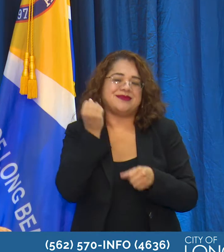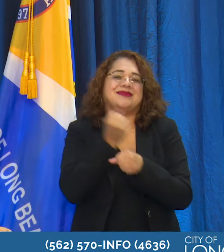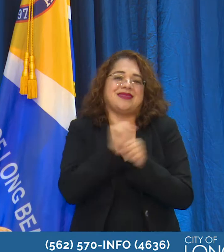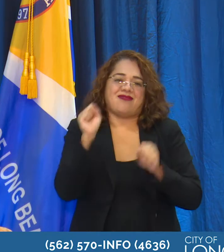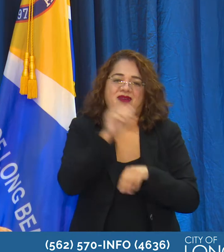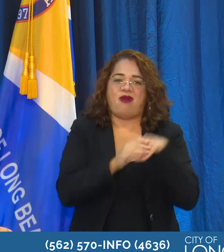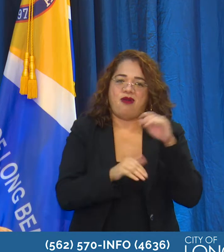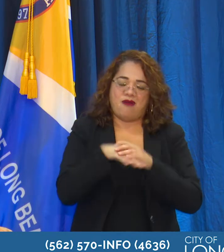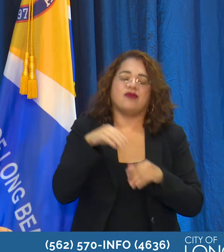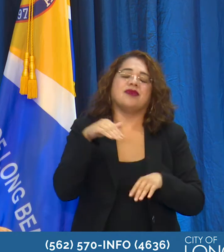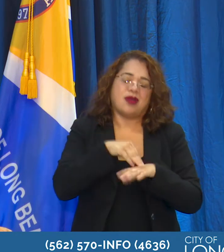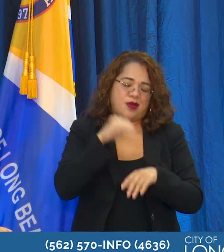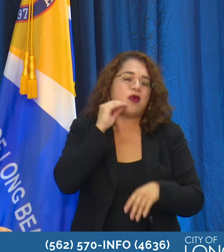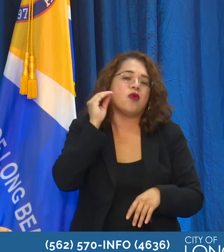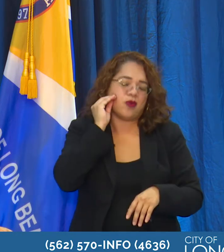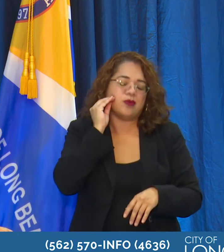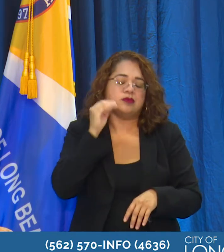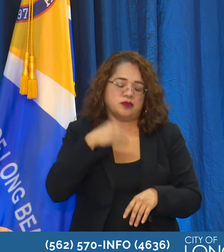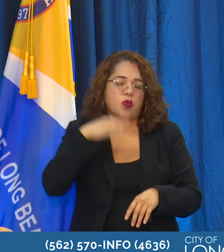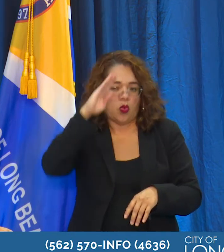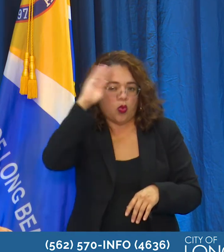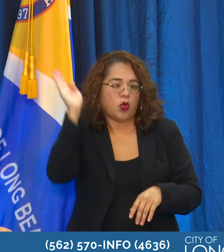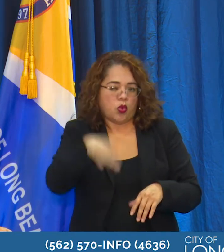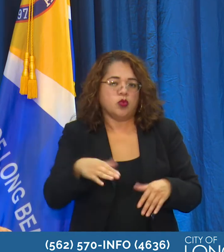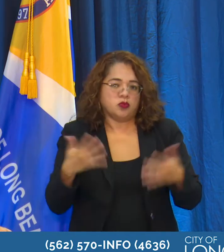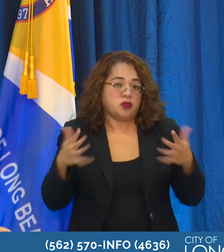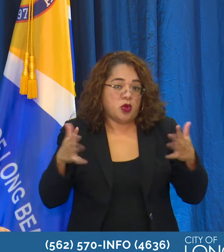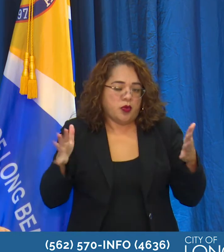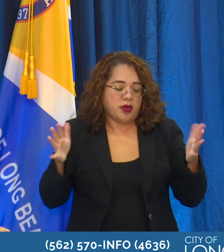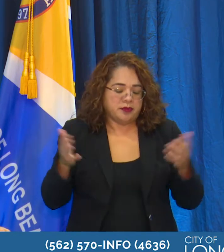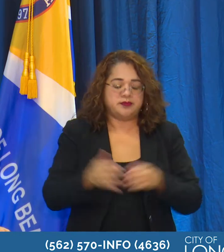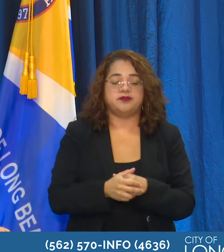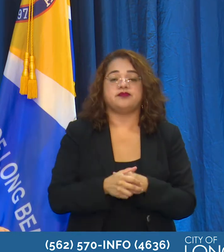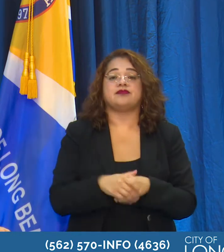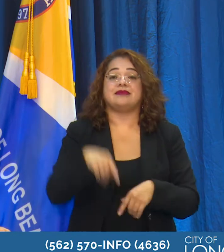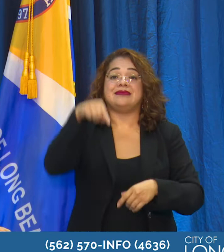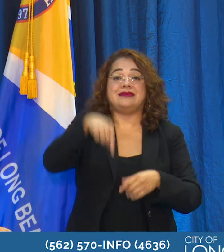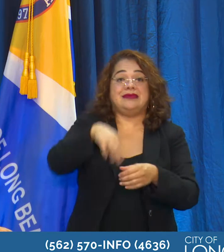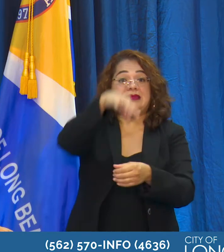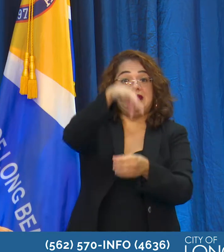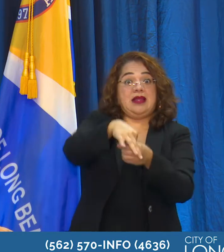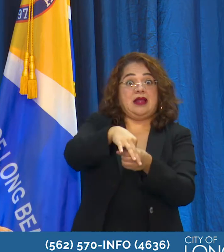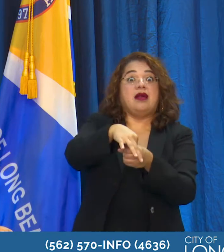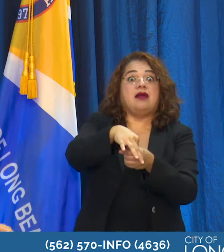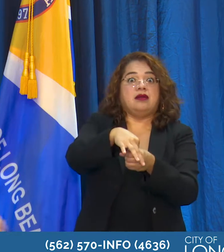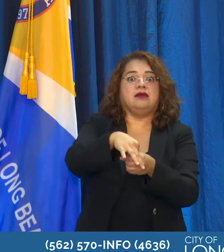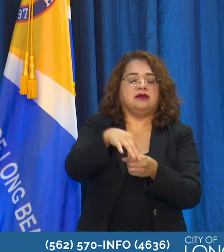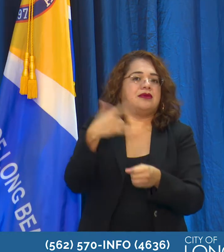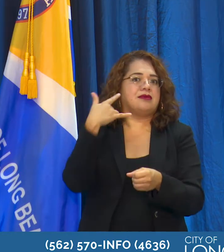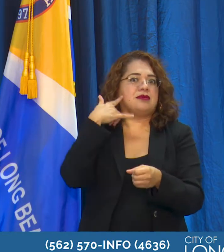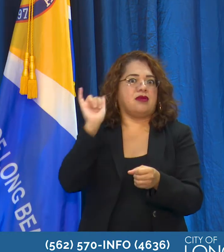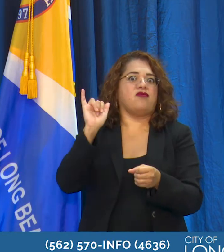We know that this election, there has been a change statewide and we know that all registered